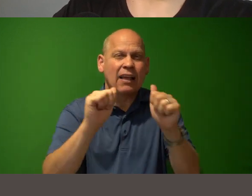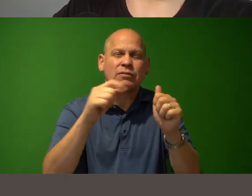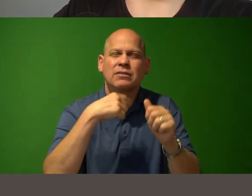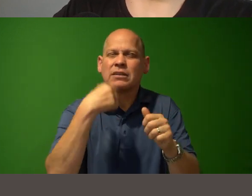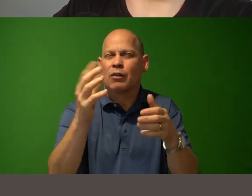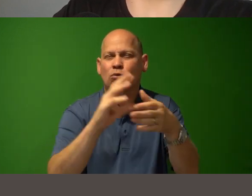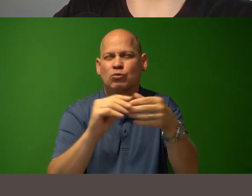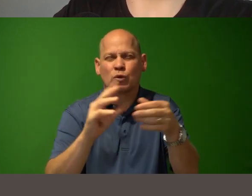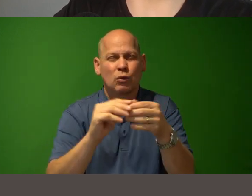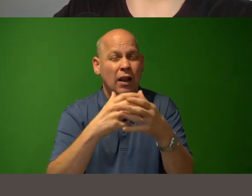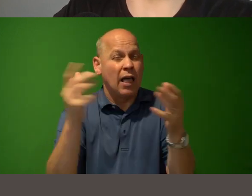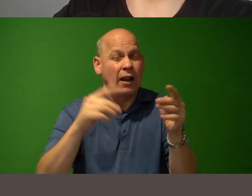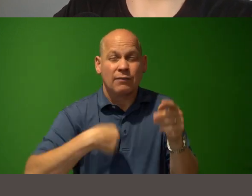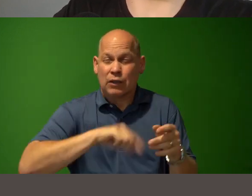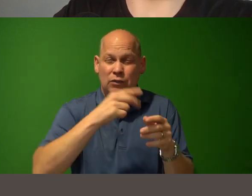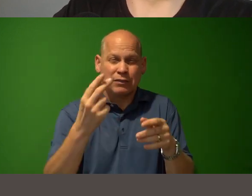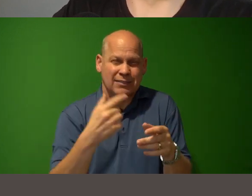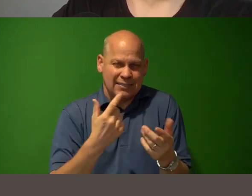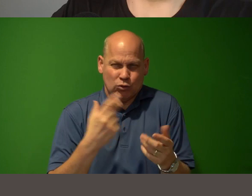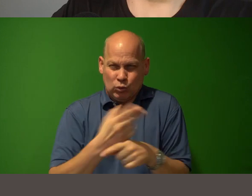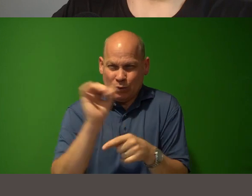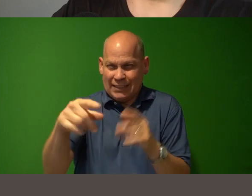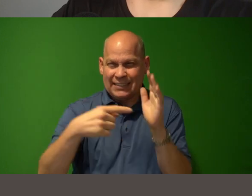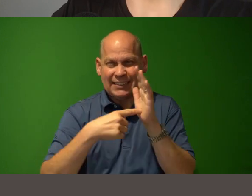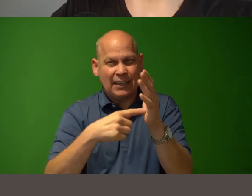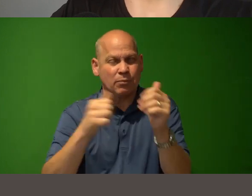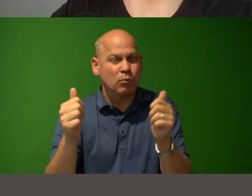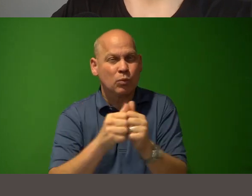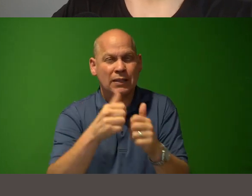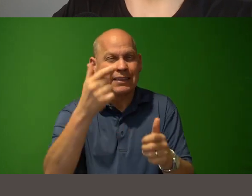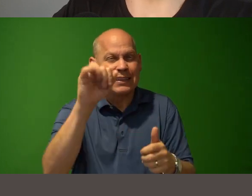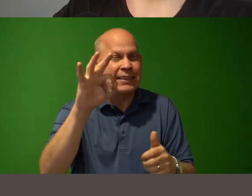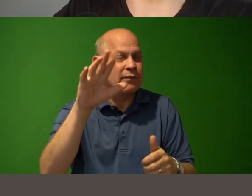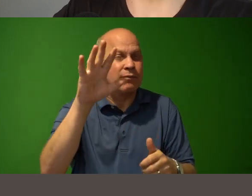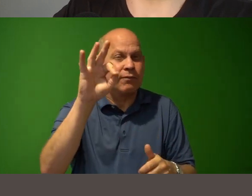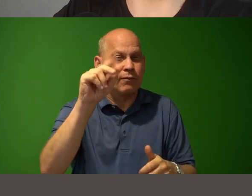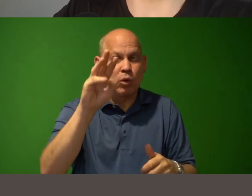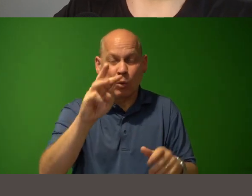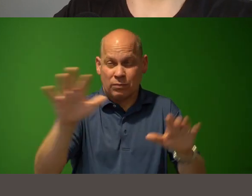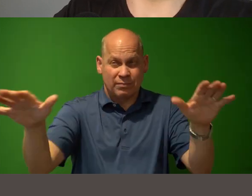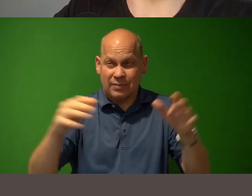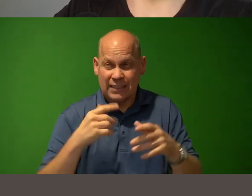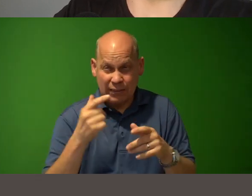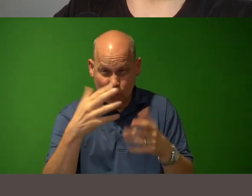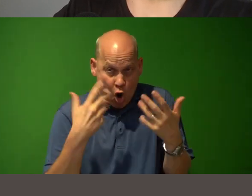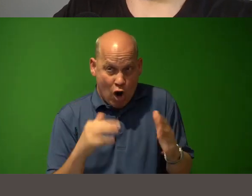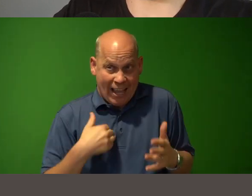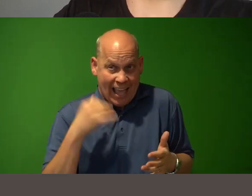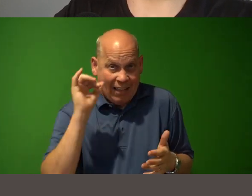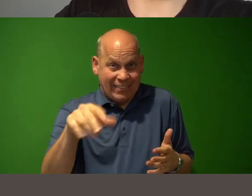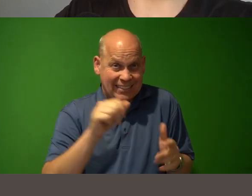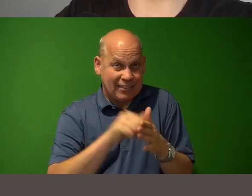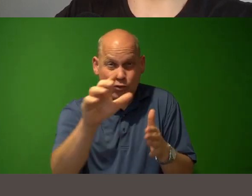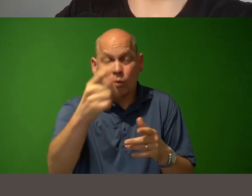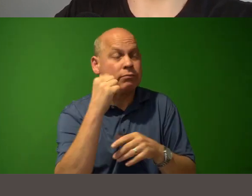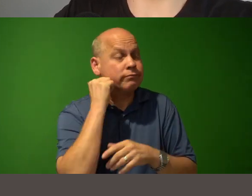A lot of us already use these kind of examples of git flow. And what's wonderful about git flow is if you already have these in your day to day work, right,